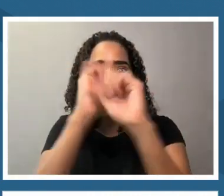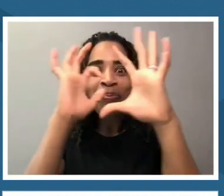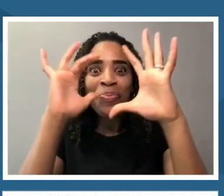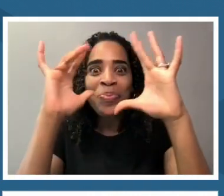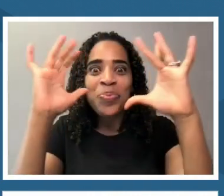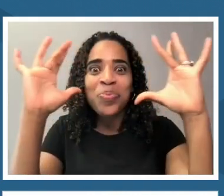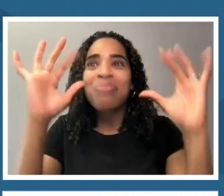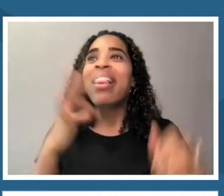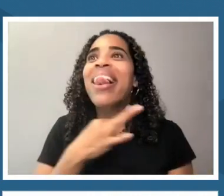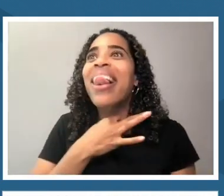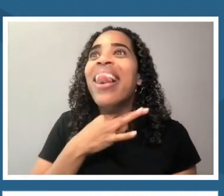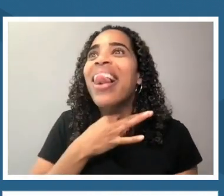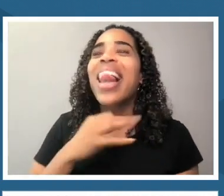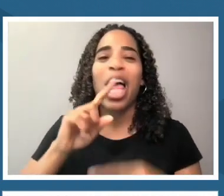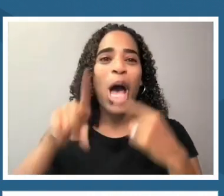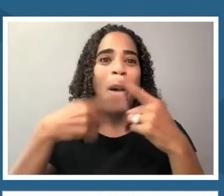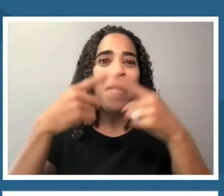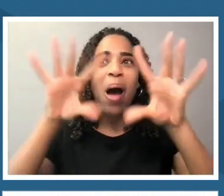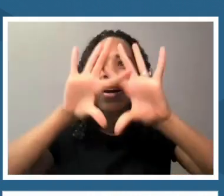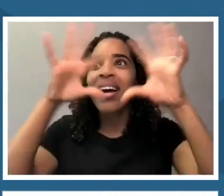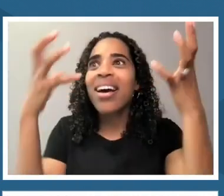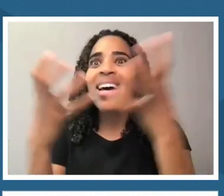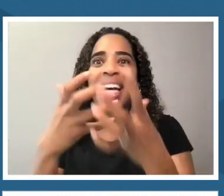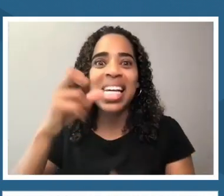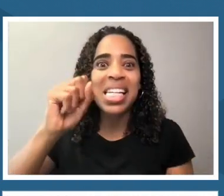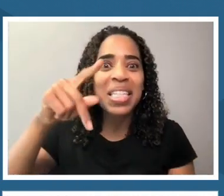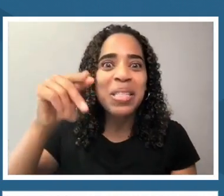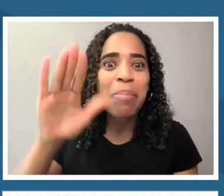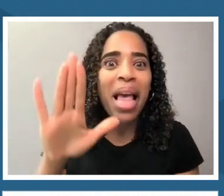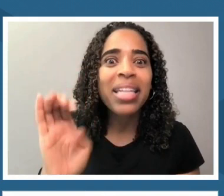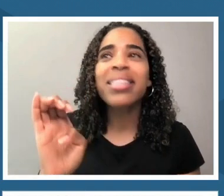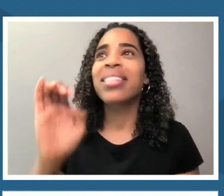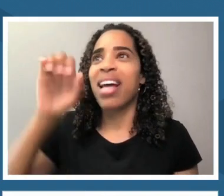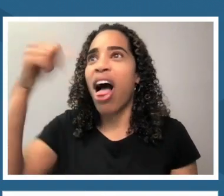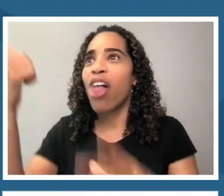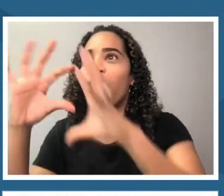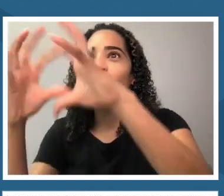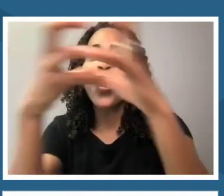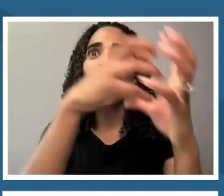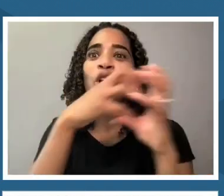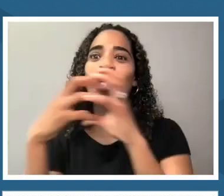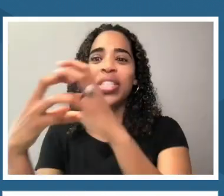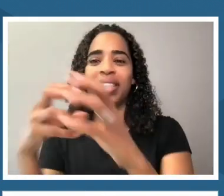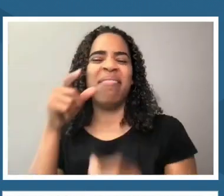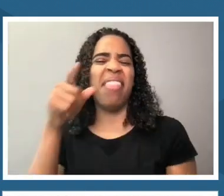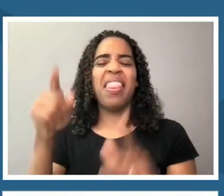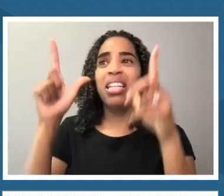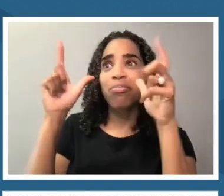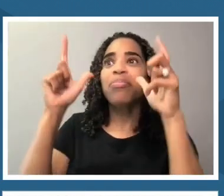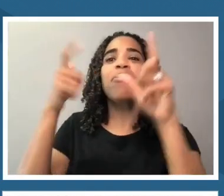other worlds with this favorite image of